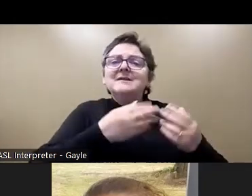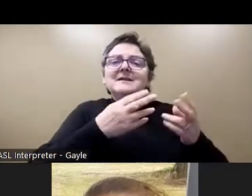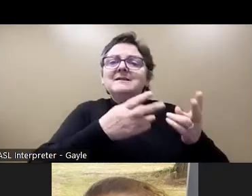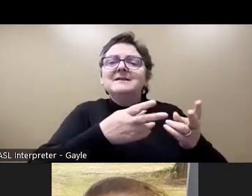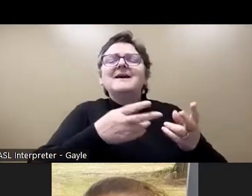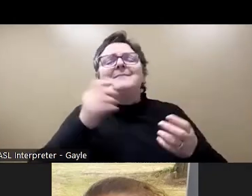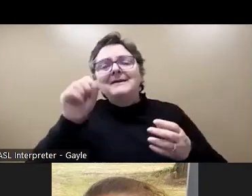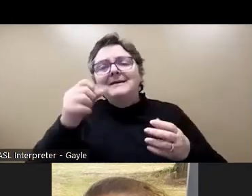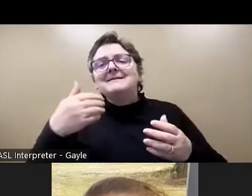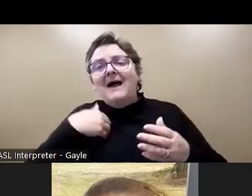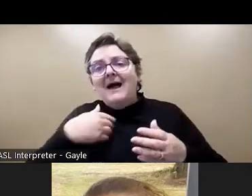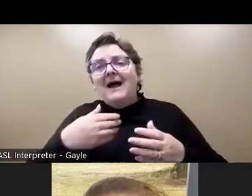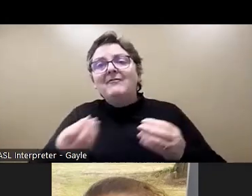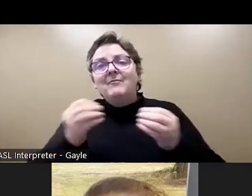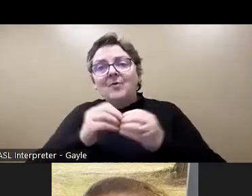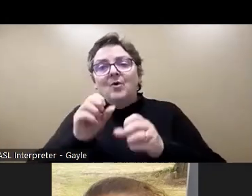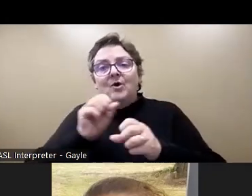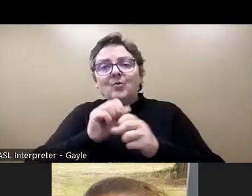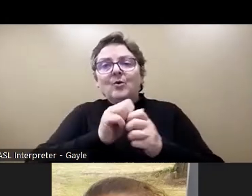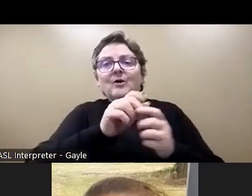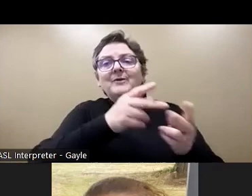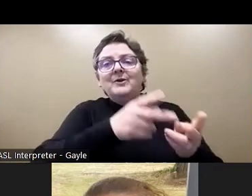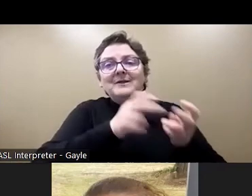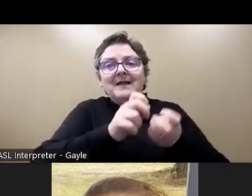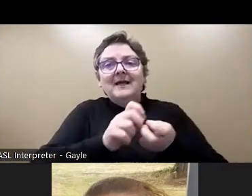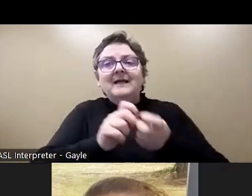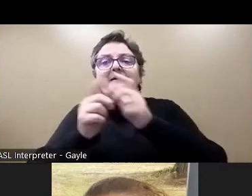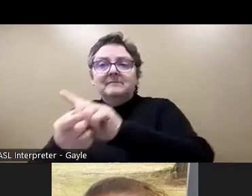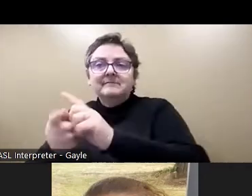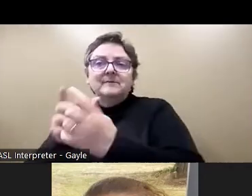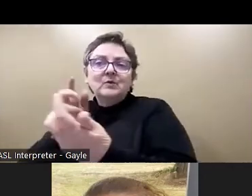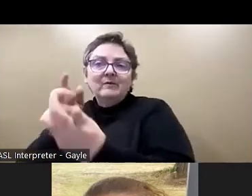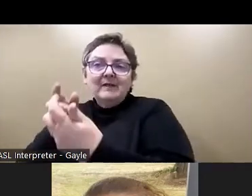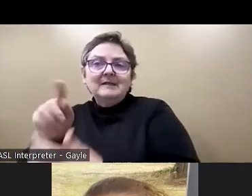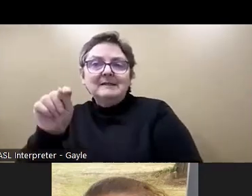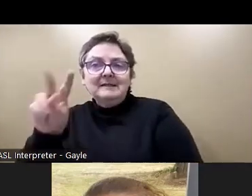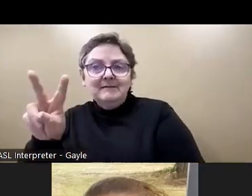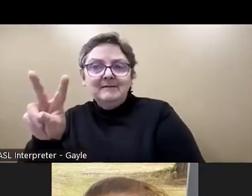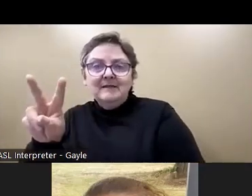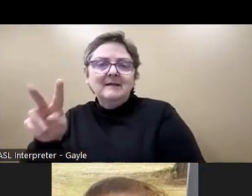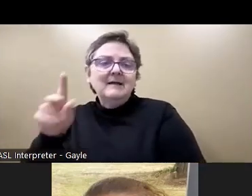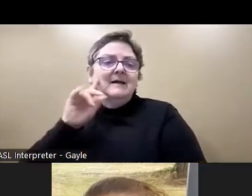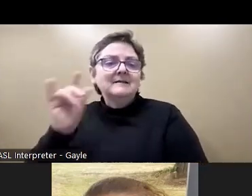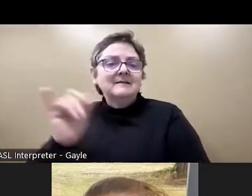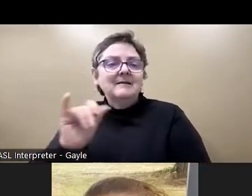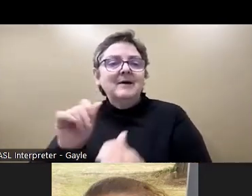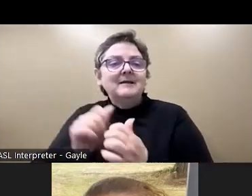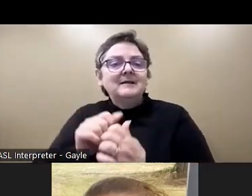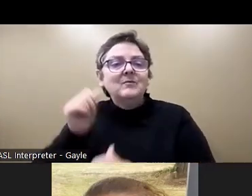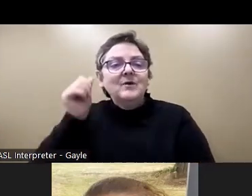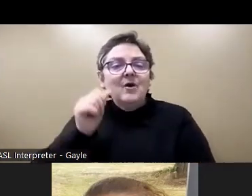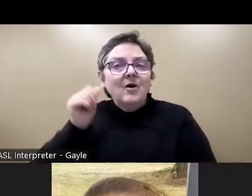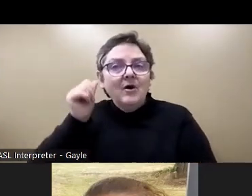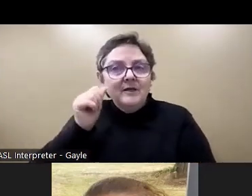but it was fairly easy to repurpose. Same with the audio for radio and other formats.